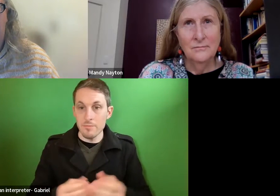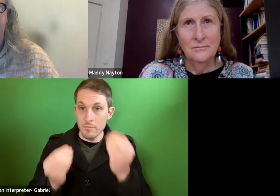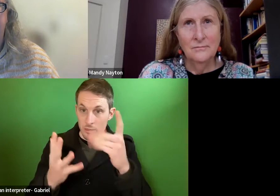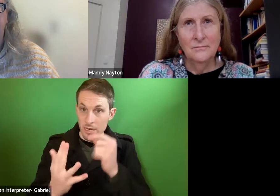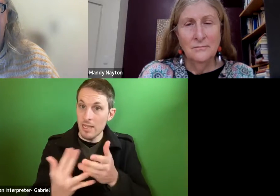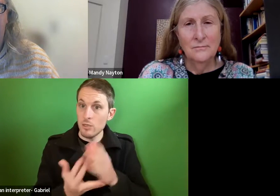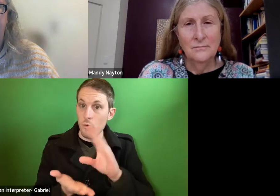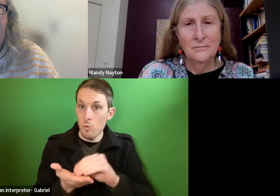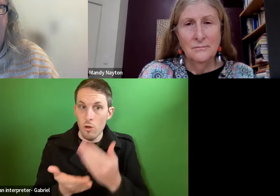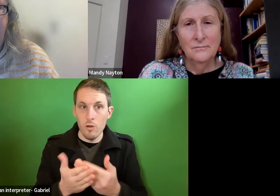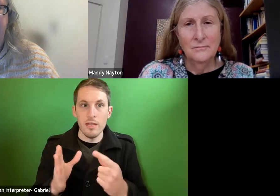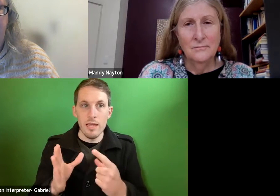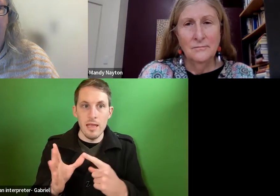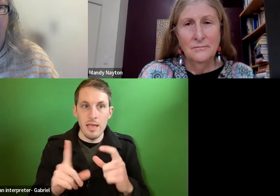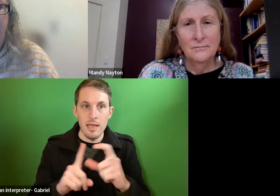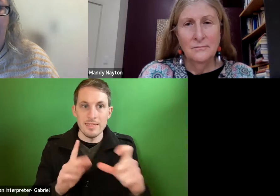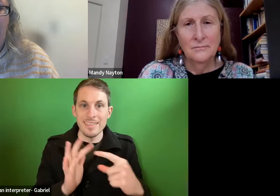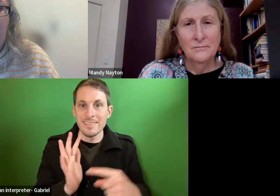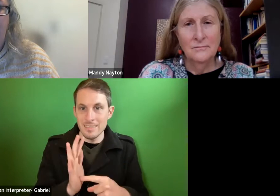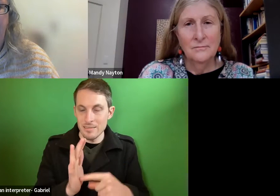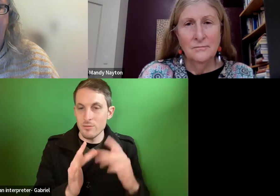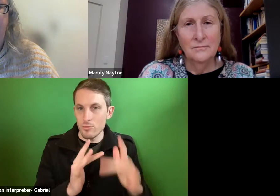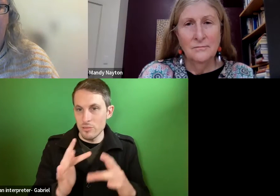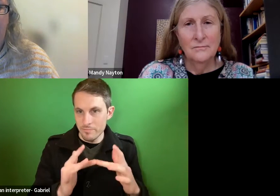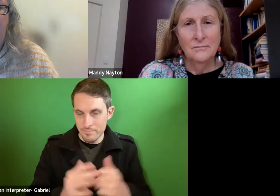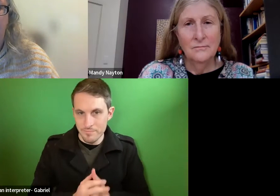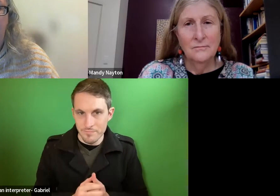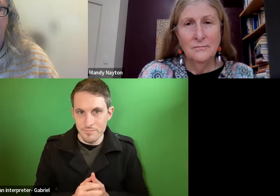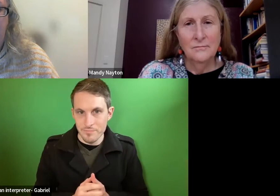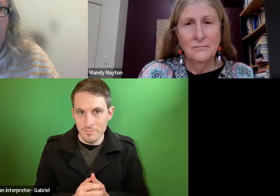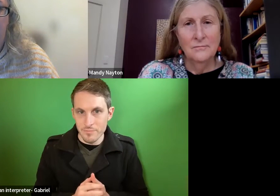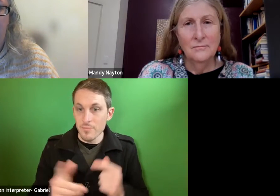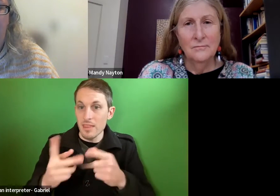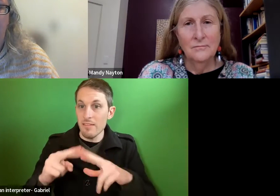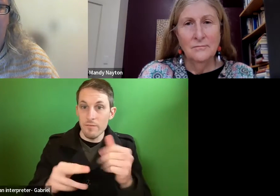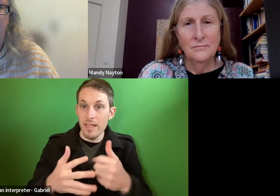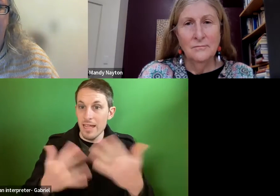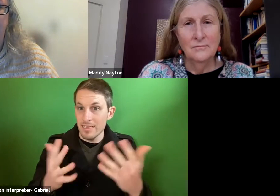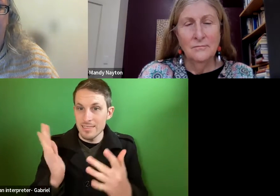ADCET in the coming days, but if you're having any technical difficulties, you can email us